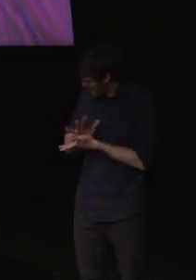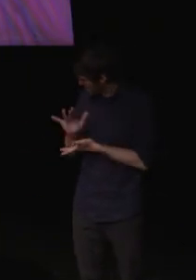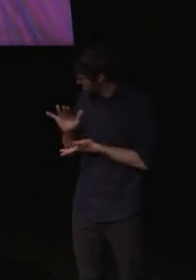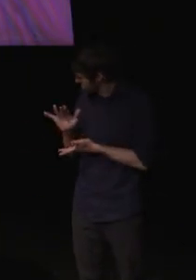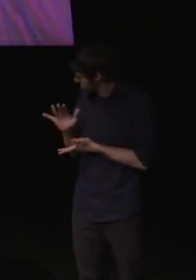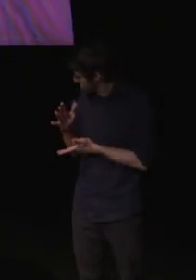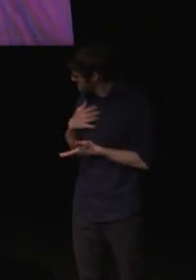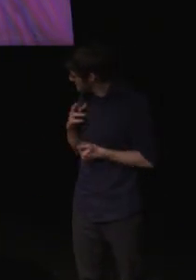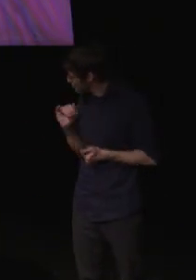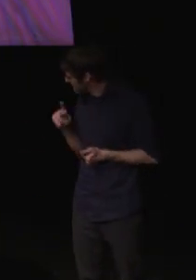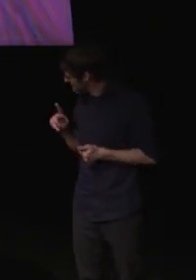OK.